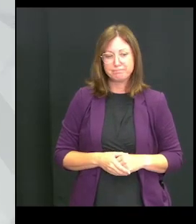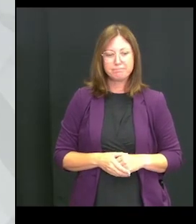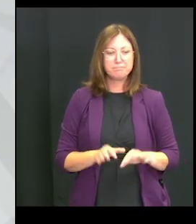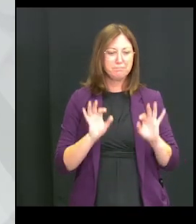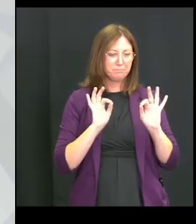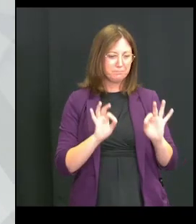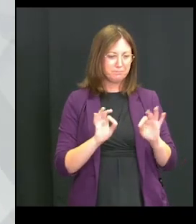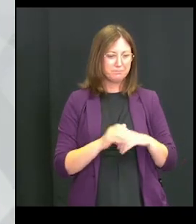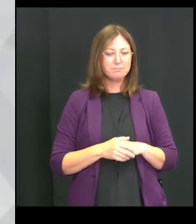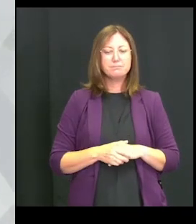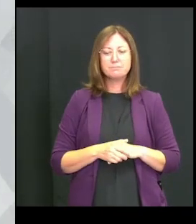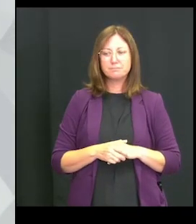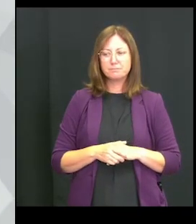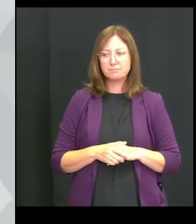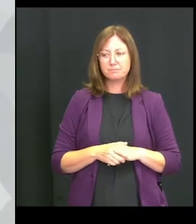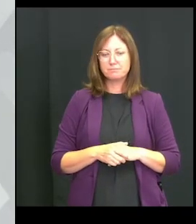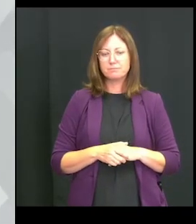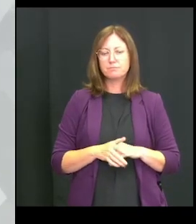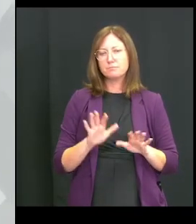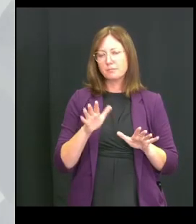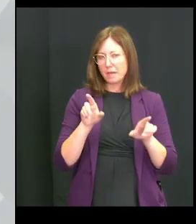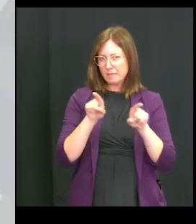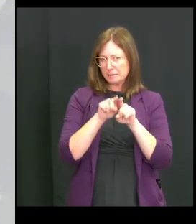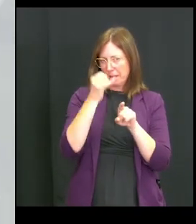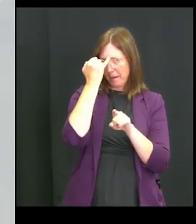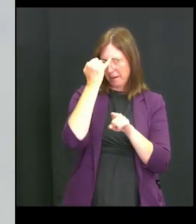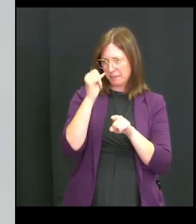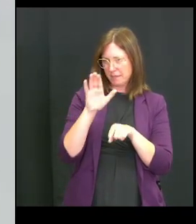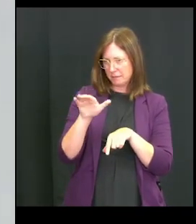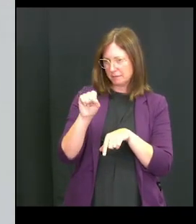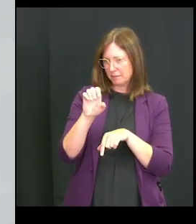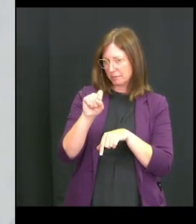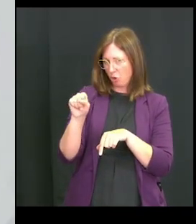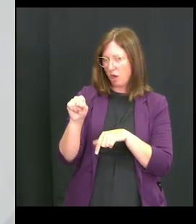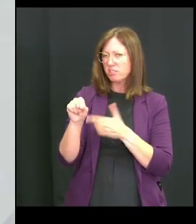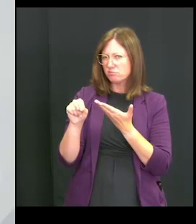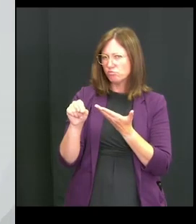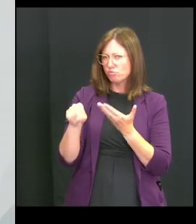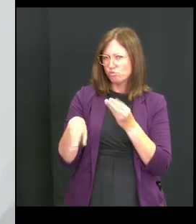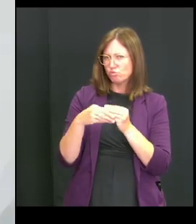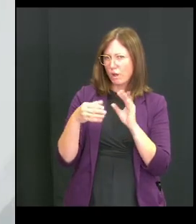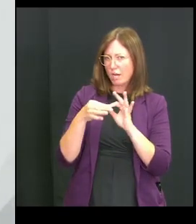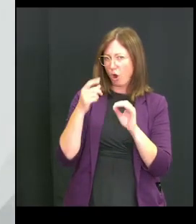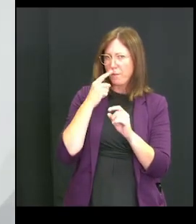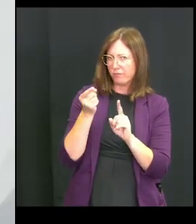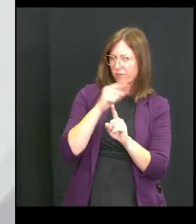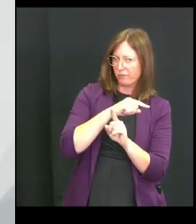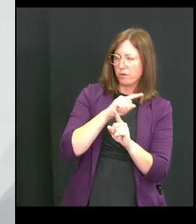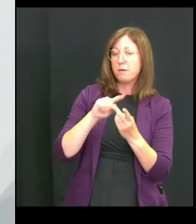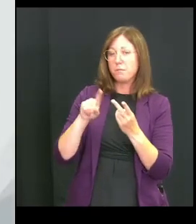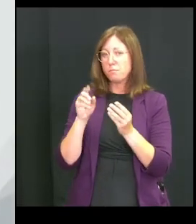So kind of on the same vein, Scott, and feel free to comment on that one, but even taking it one step further.